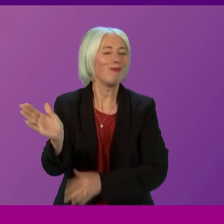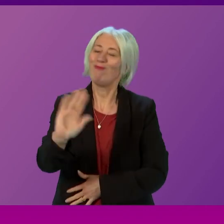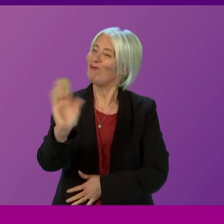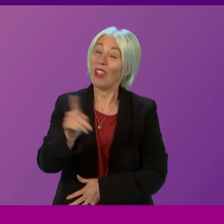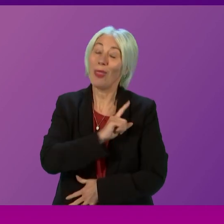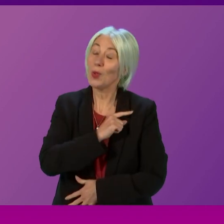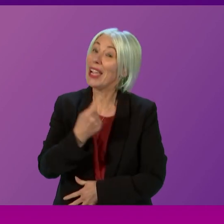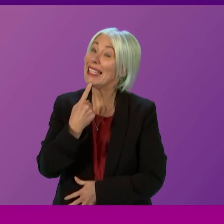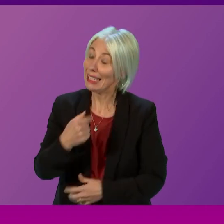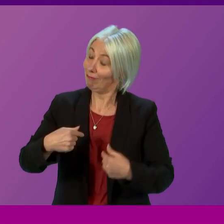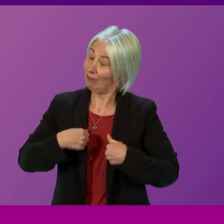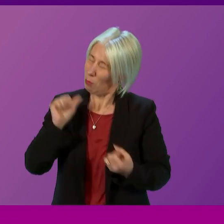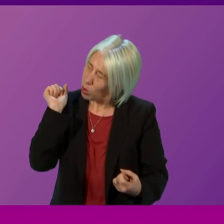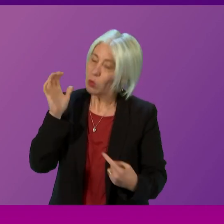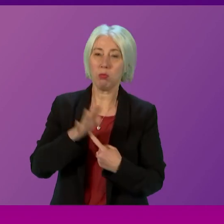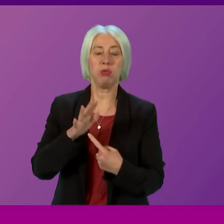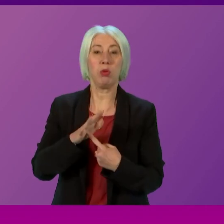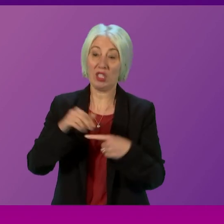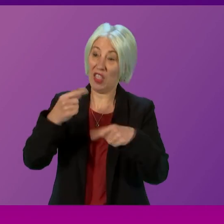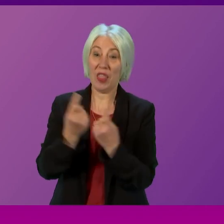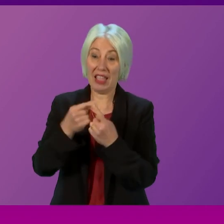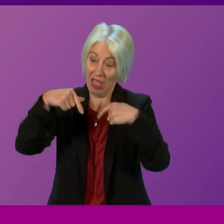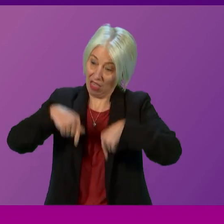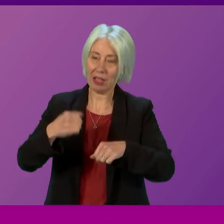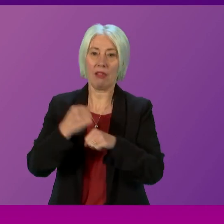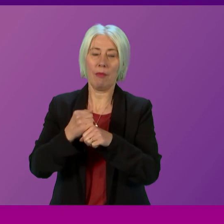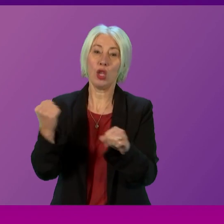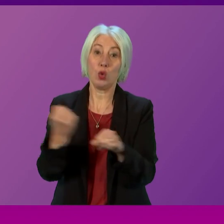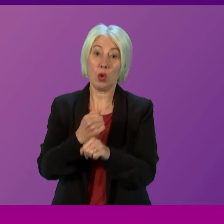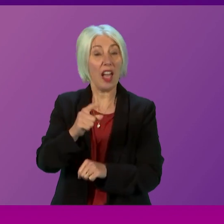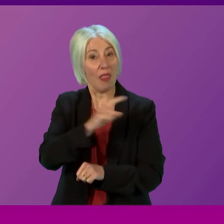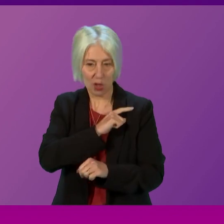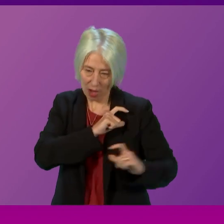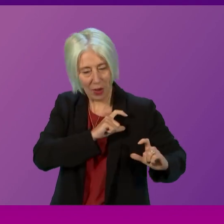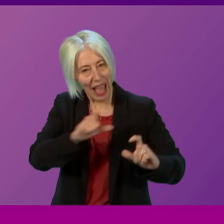said. It is one of the most important things that the Government is doing, which is why we will continue to take the action that we are taking to achieve it.